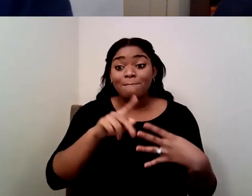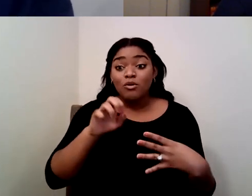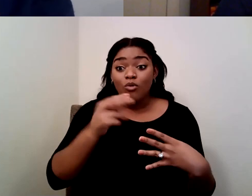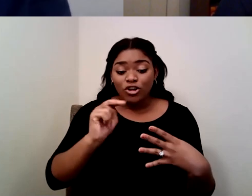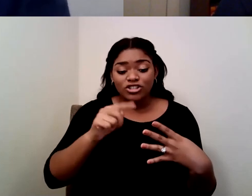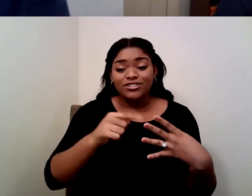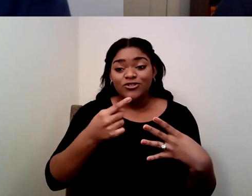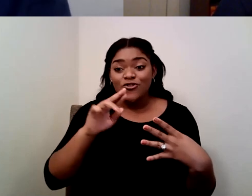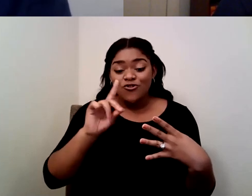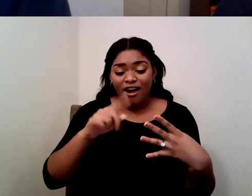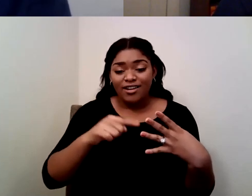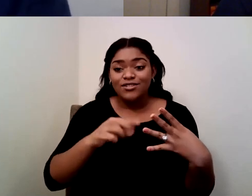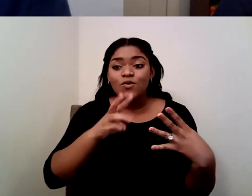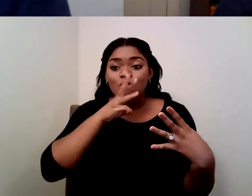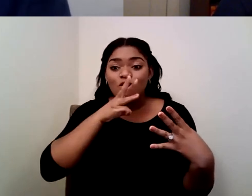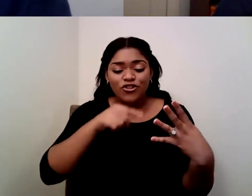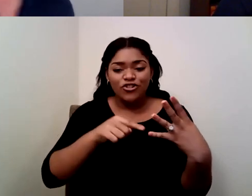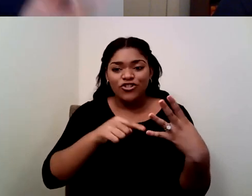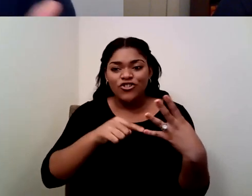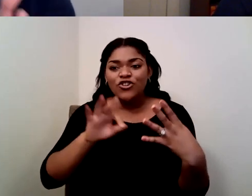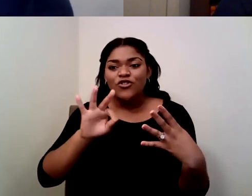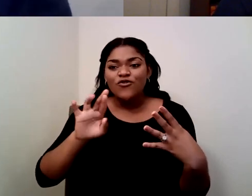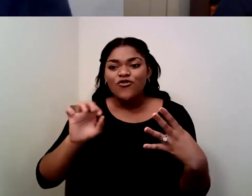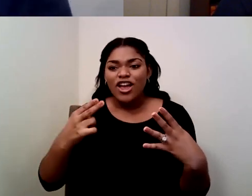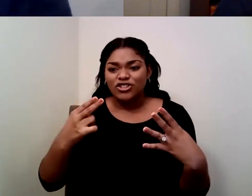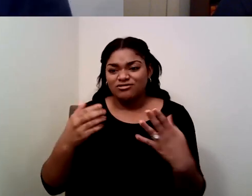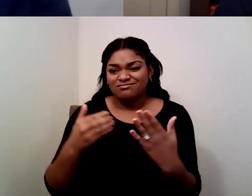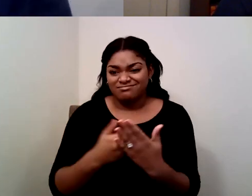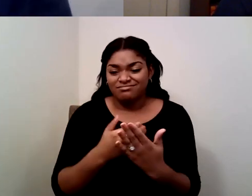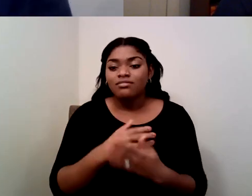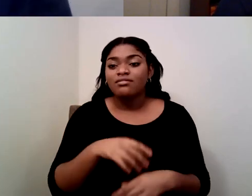are your key to making a great cup of coffee.